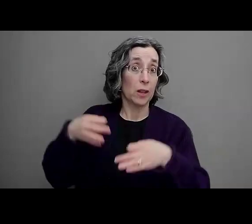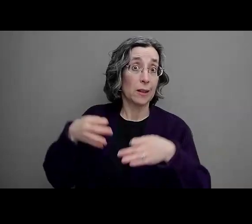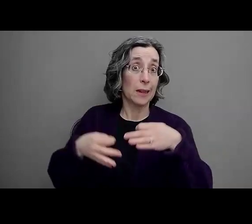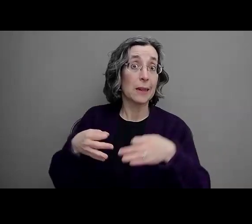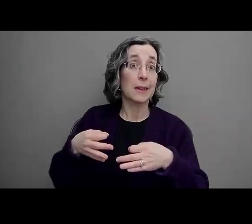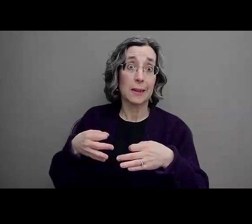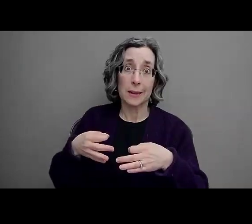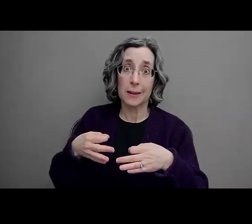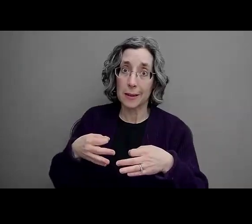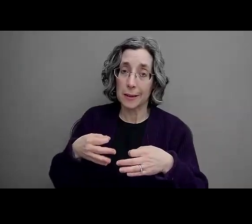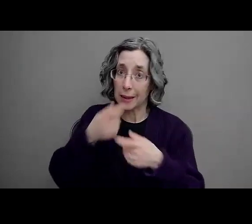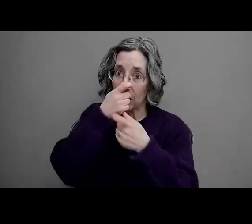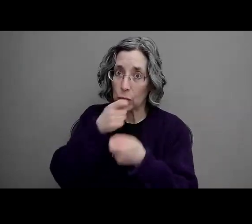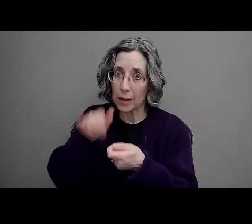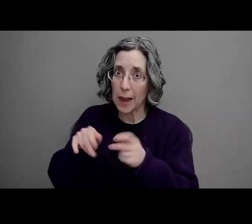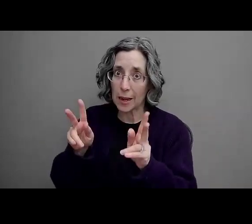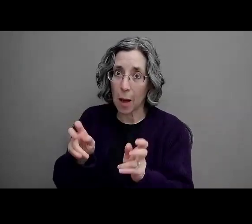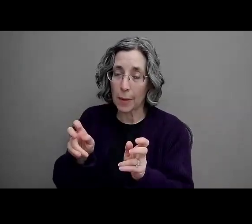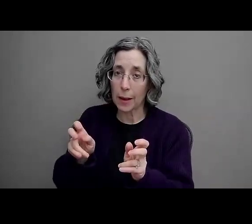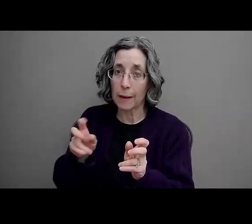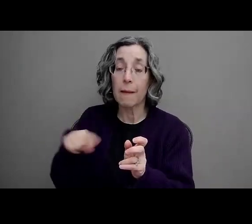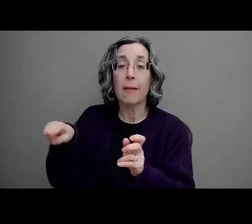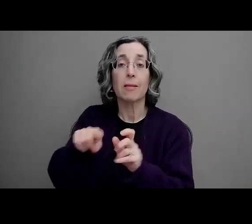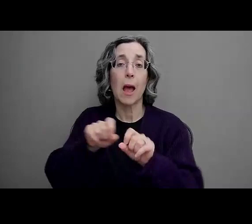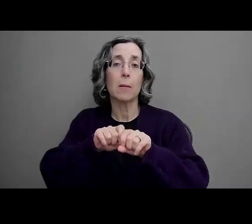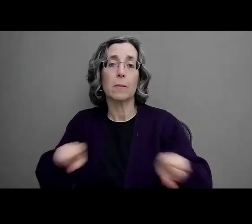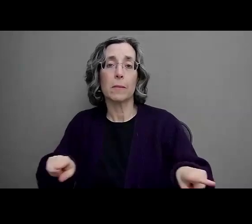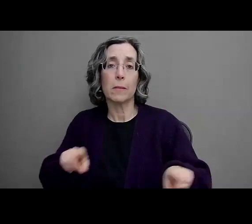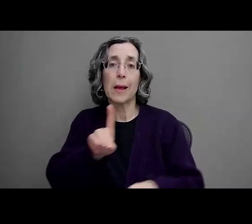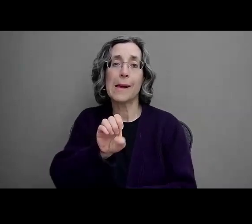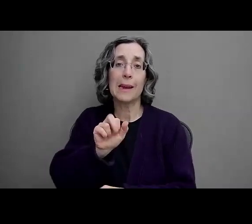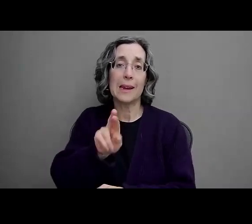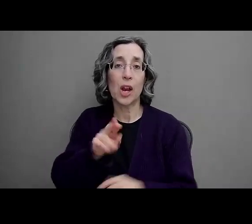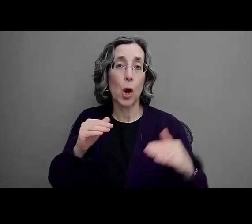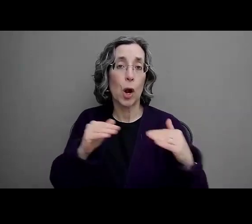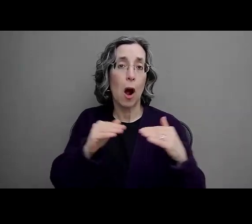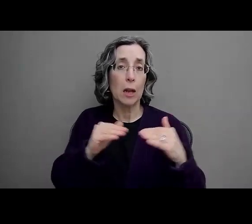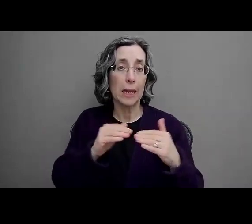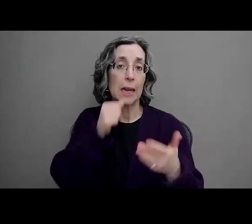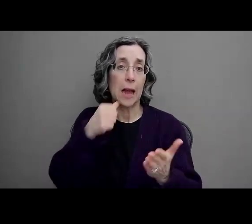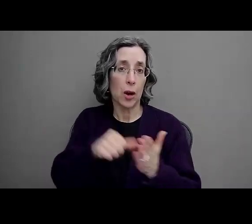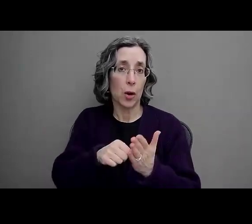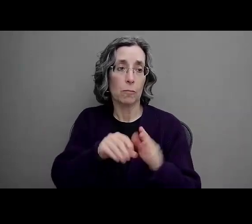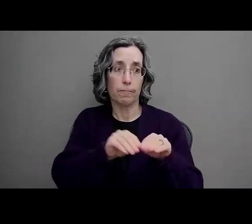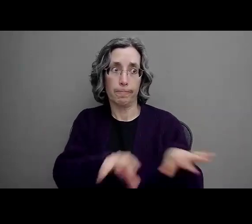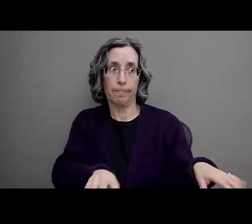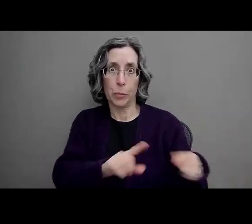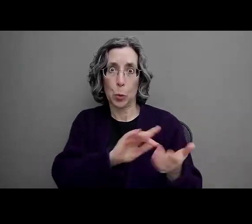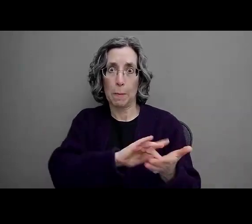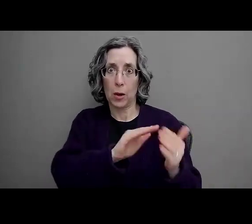is very interested in this topic, by the way, and released they cannot turn a patient away simply because they need accommodations. It is not -- it is not legal for them to do that. So the Department of Justice